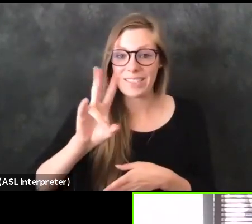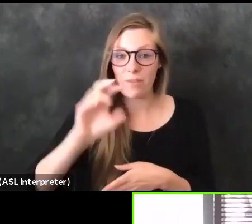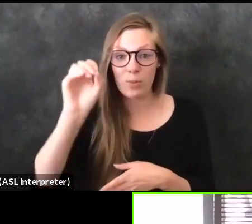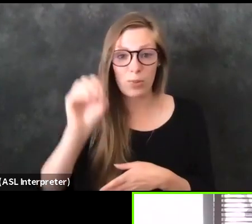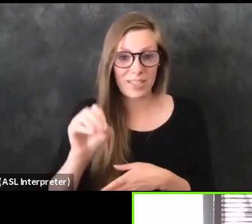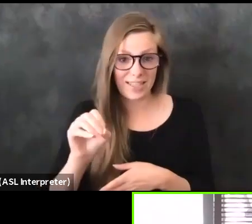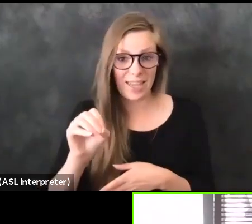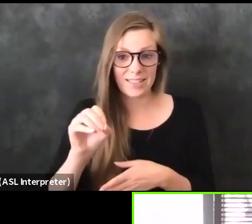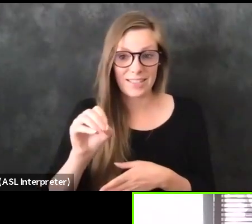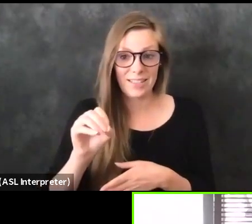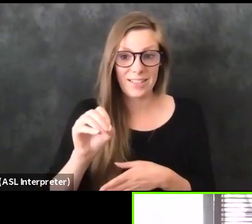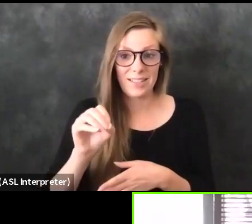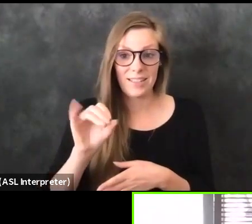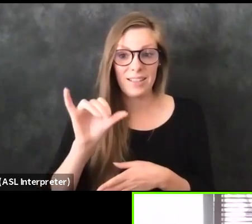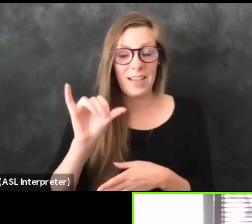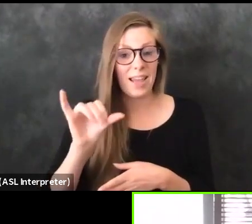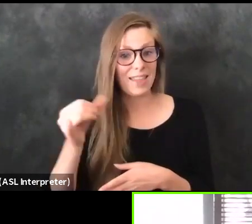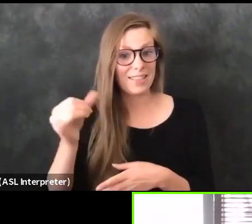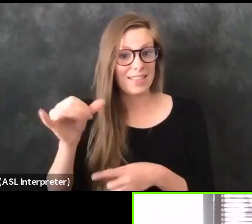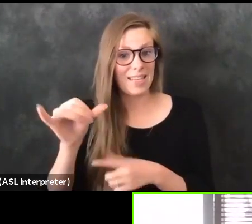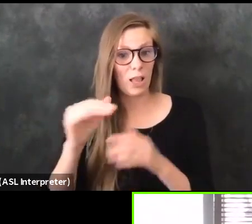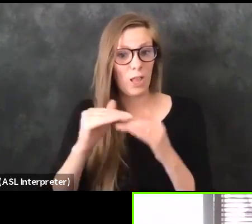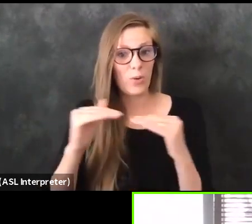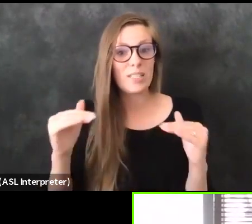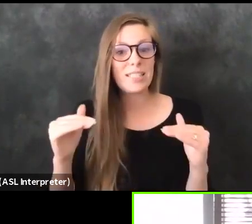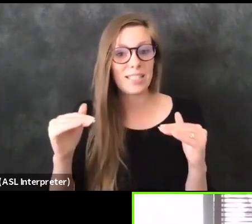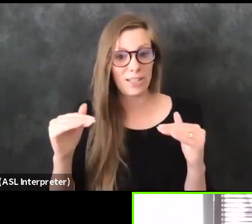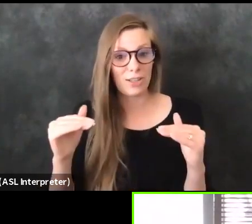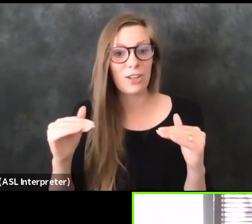And that's actually in the yellow or at least restrictive tier